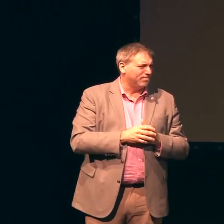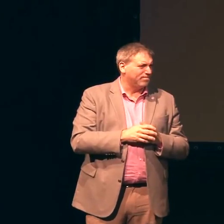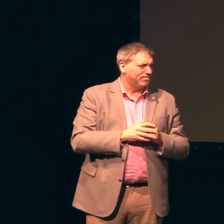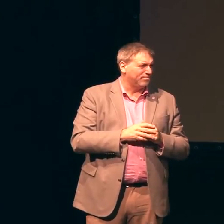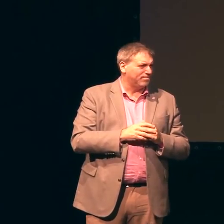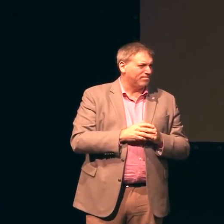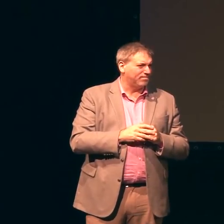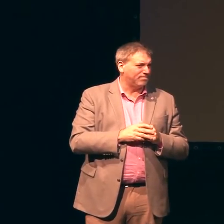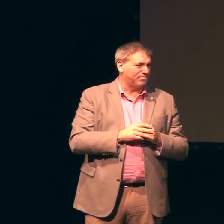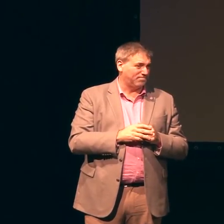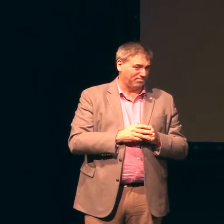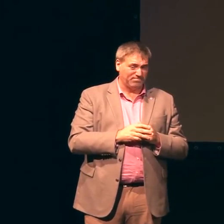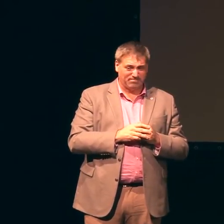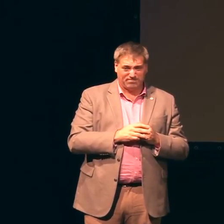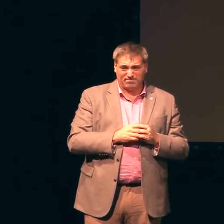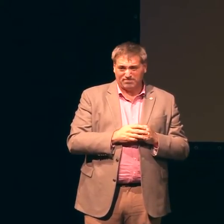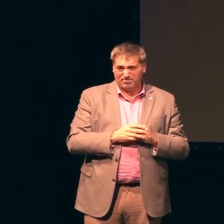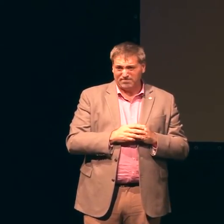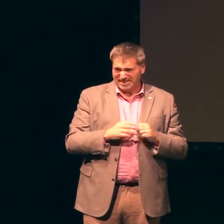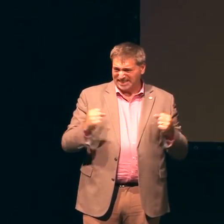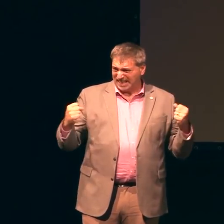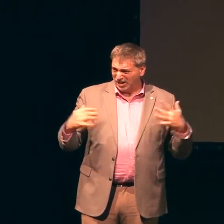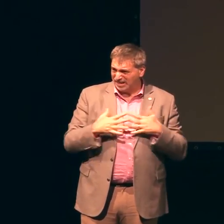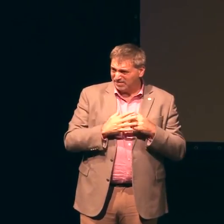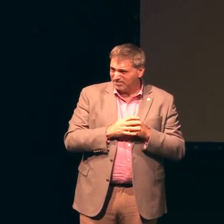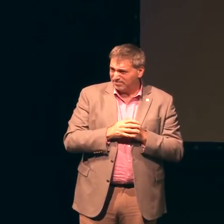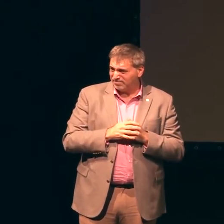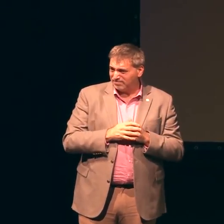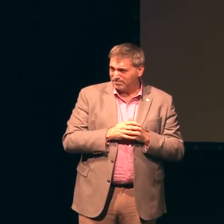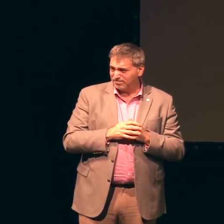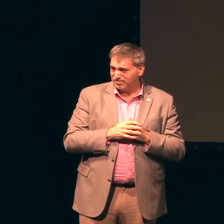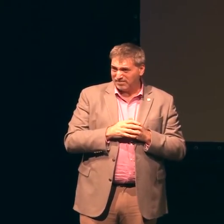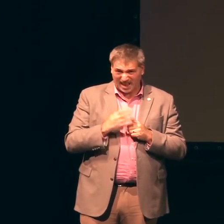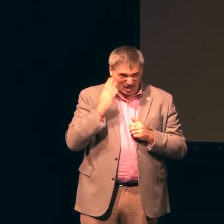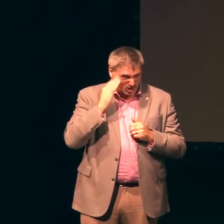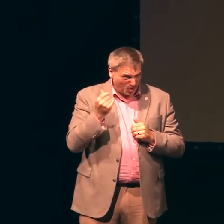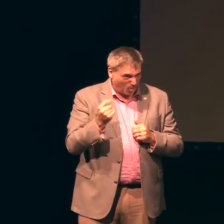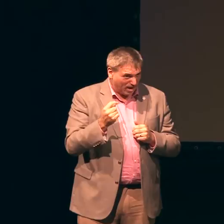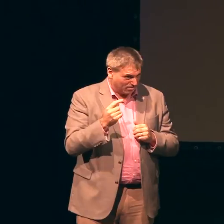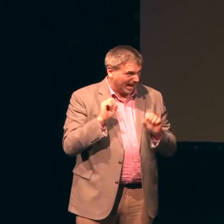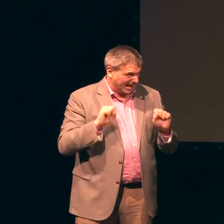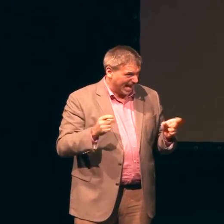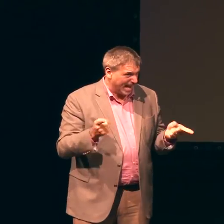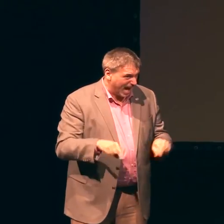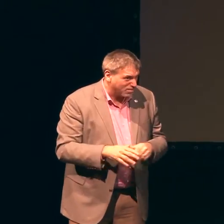how would you feel? It's scary, isn't it? And